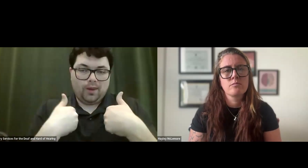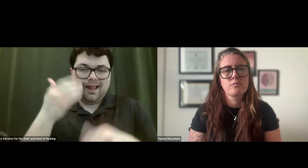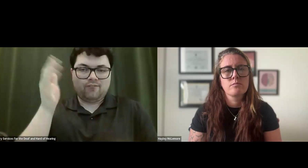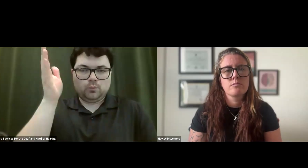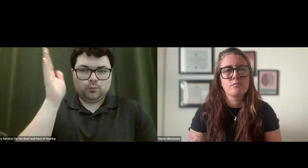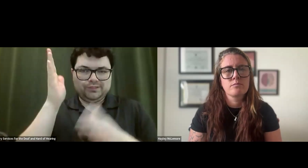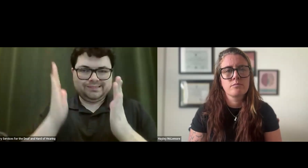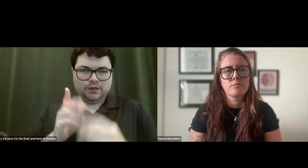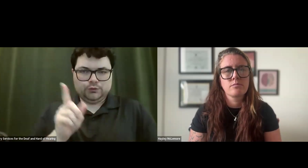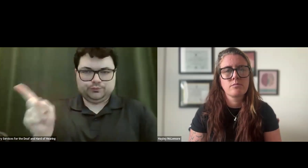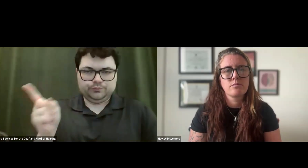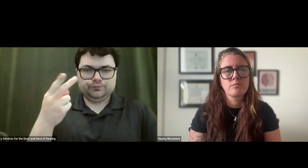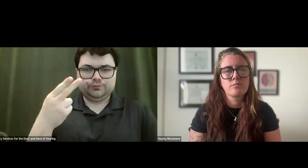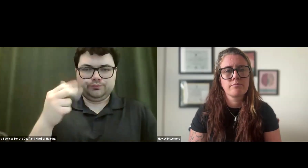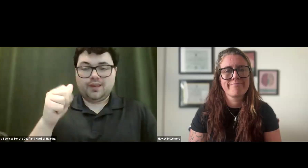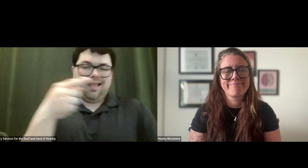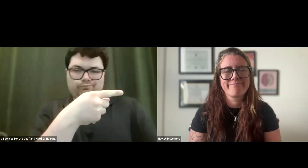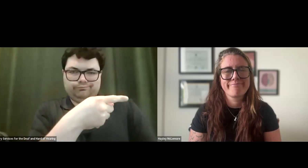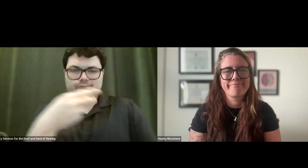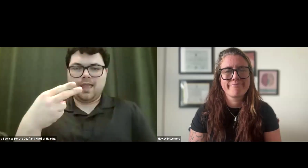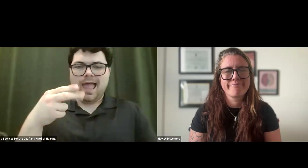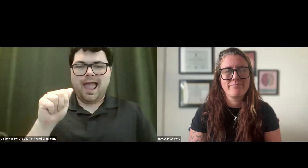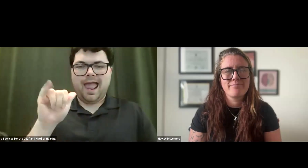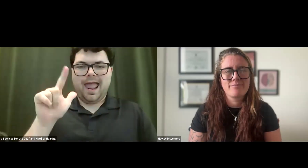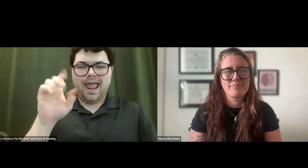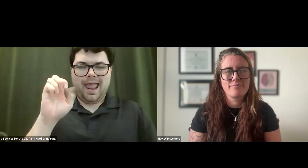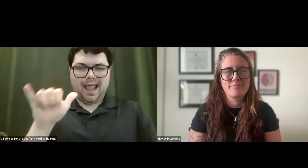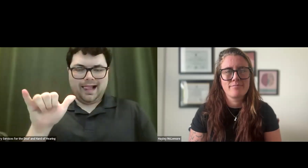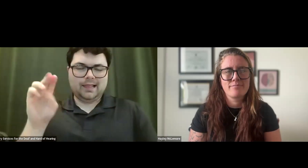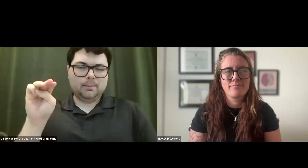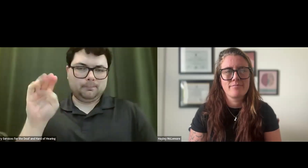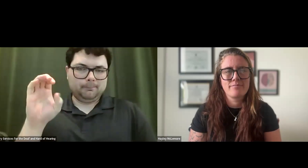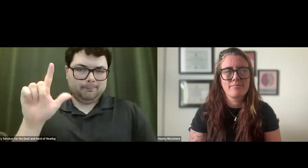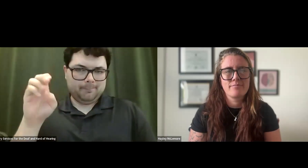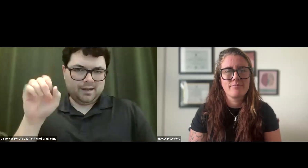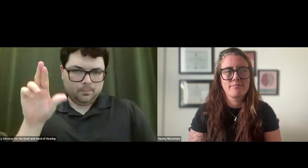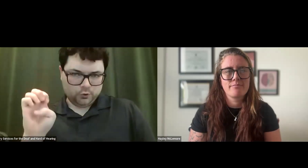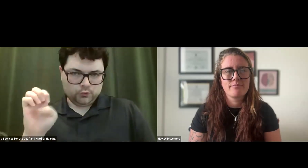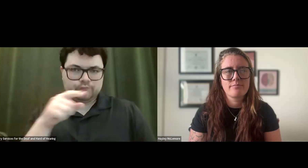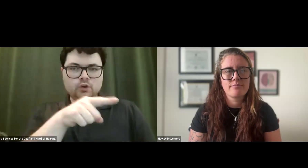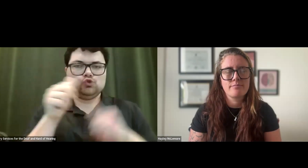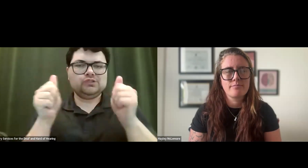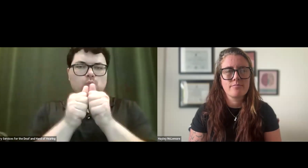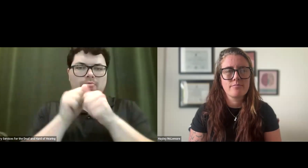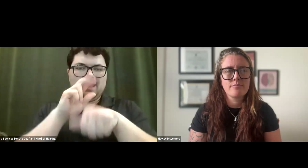So today we have a presenter with us today. Their name is Hayley. Last name is McLemore.